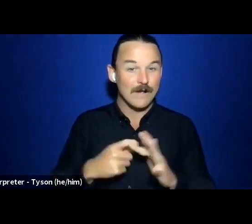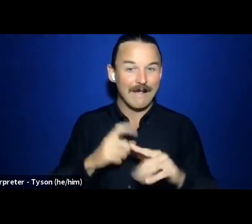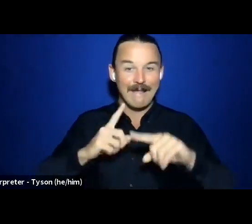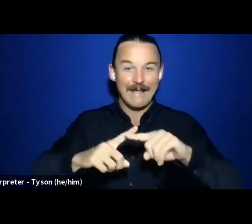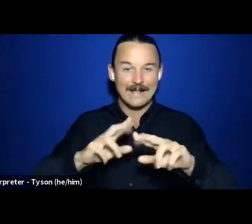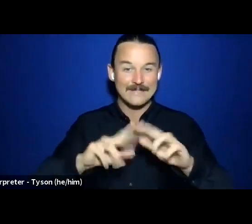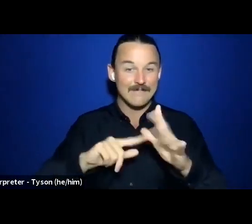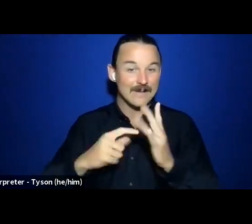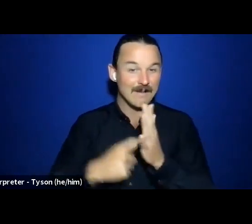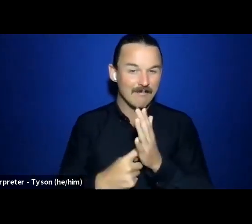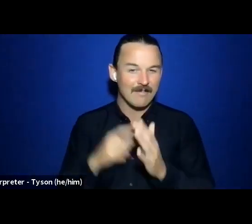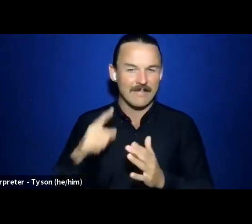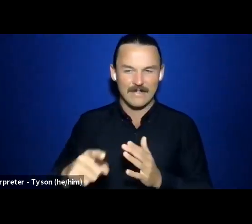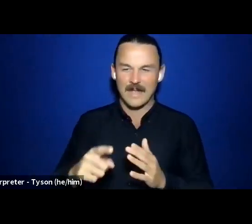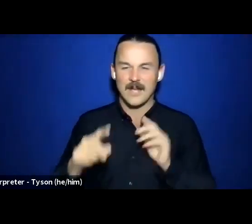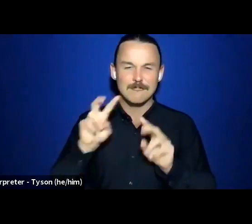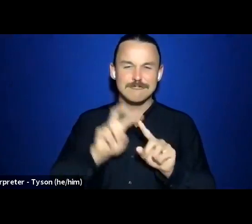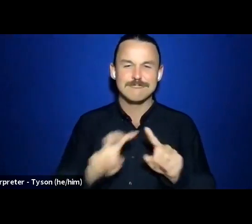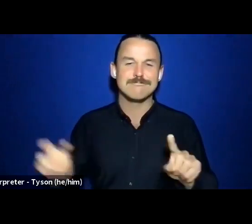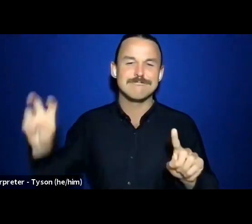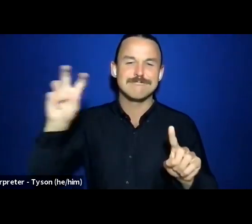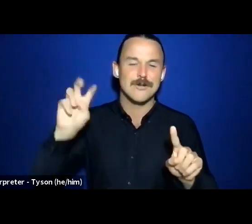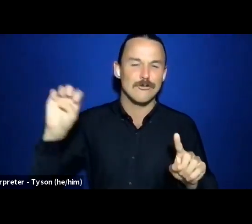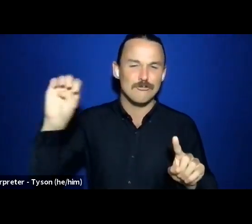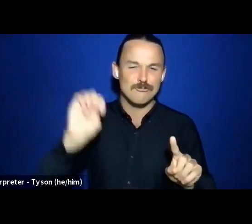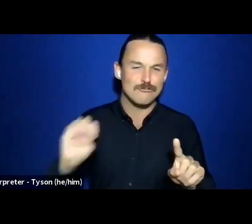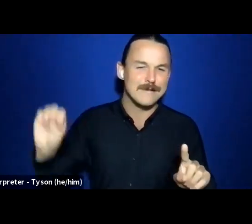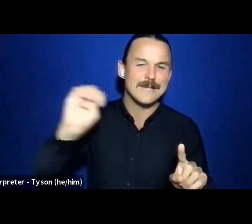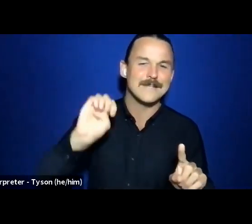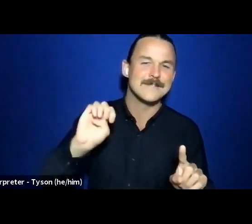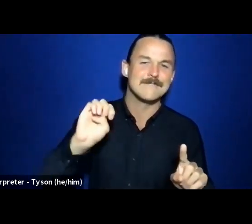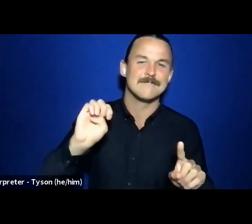, they were finalist on the